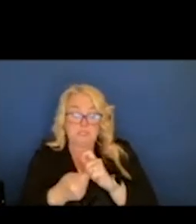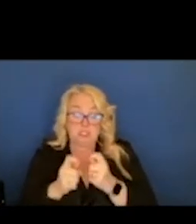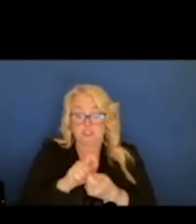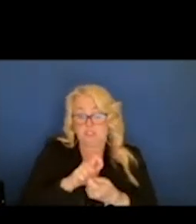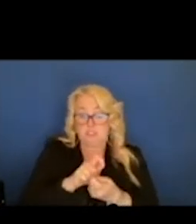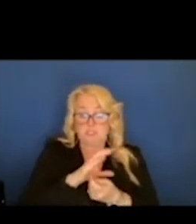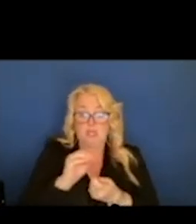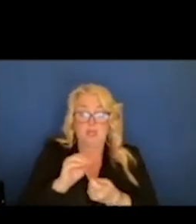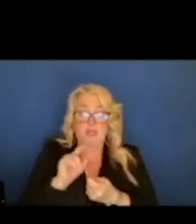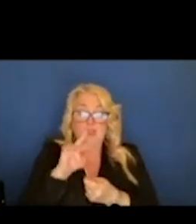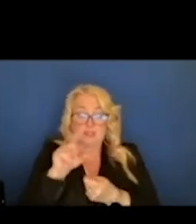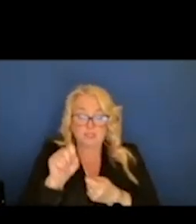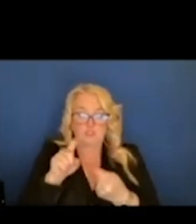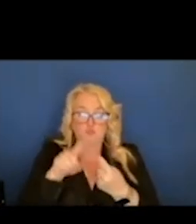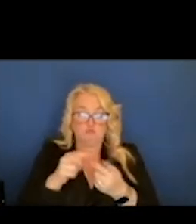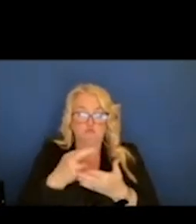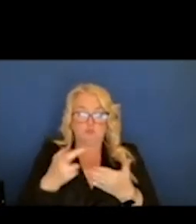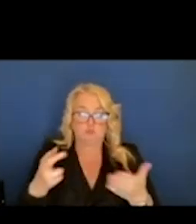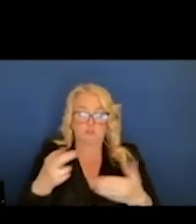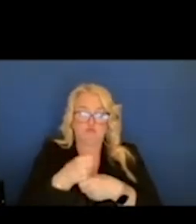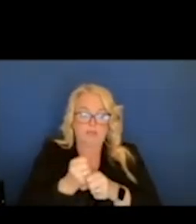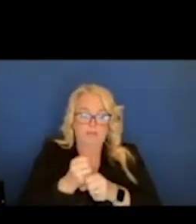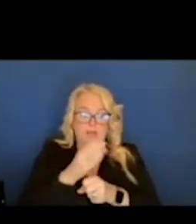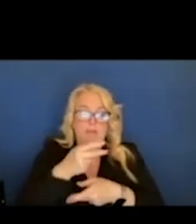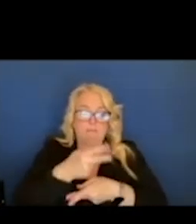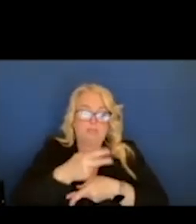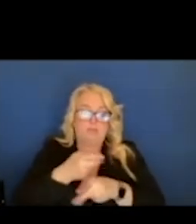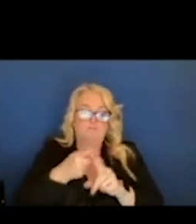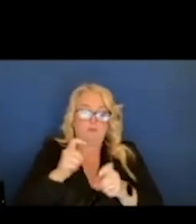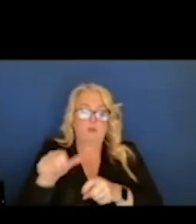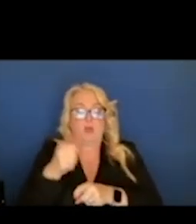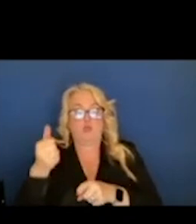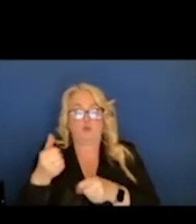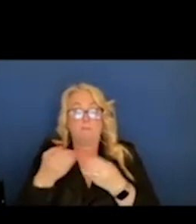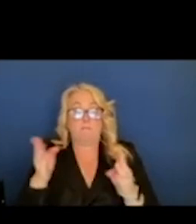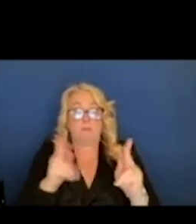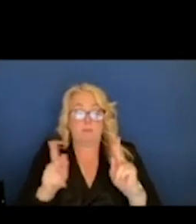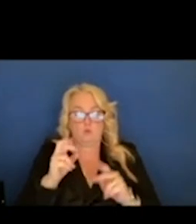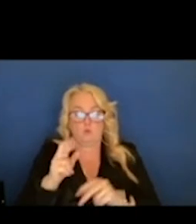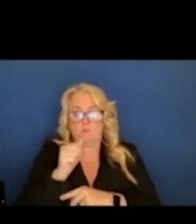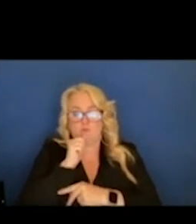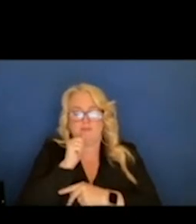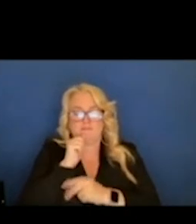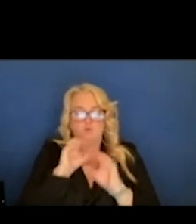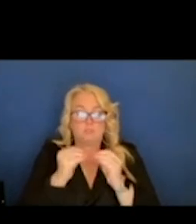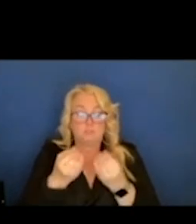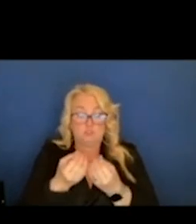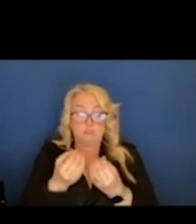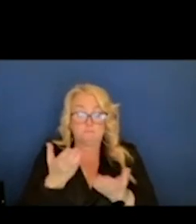of, and links to resources created and maintained by another public or private organization.